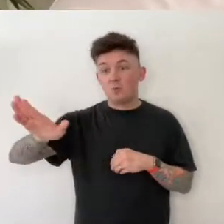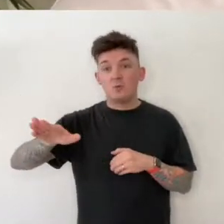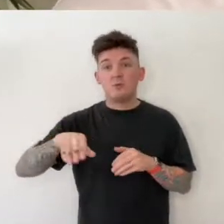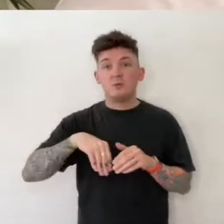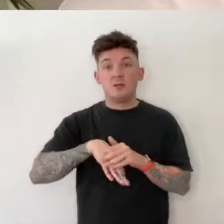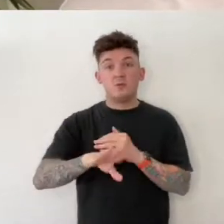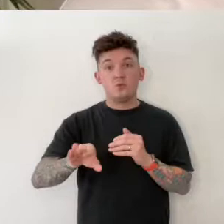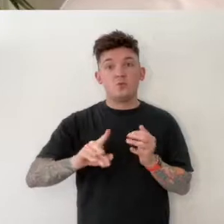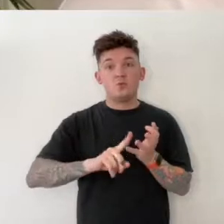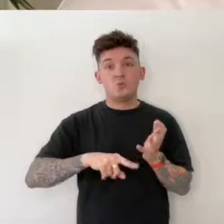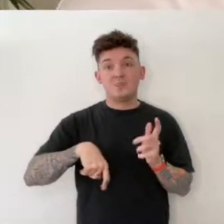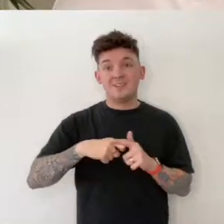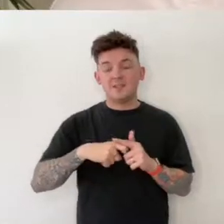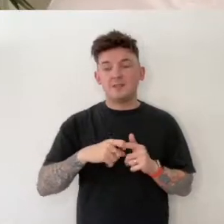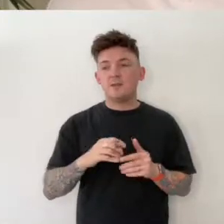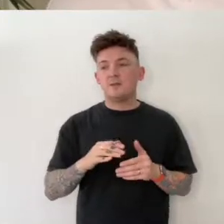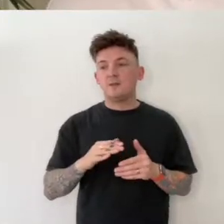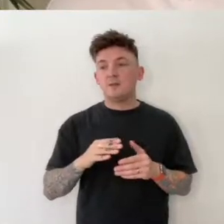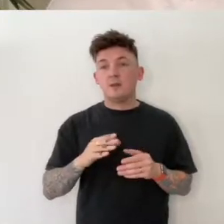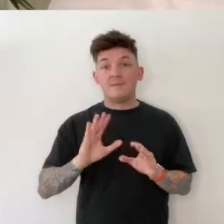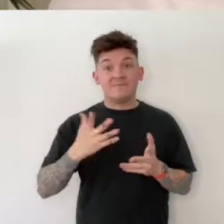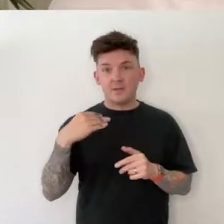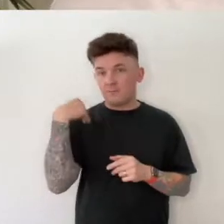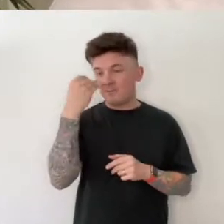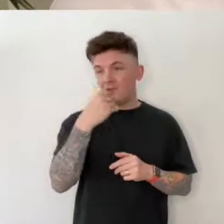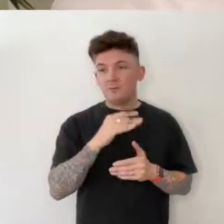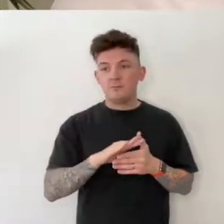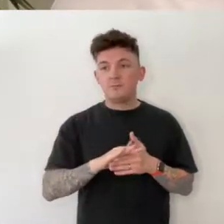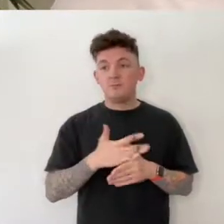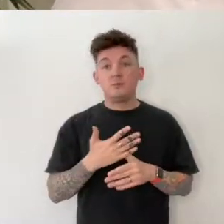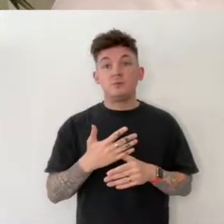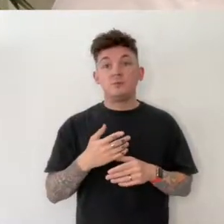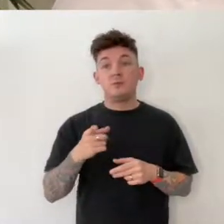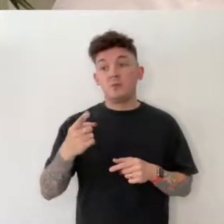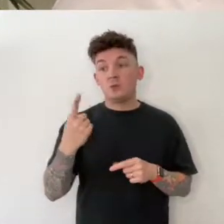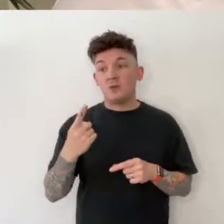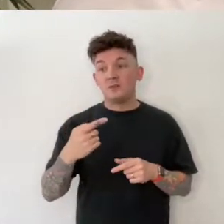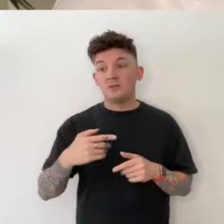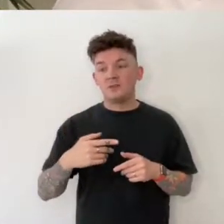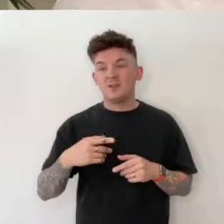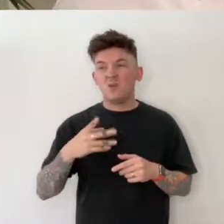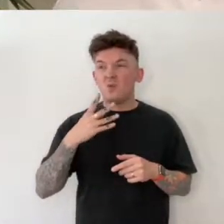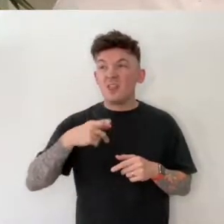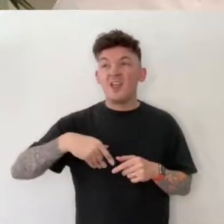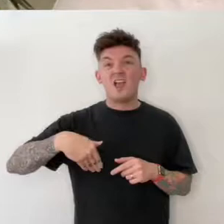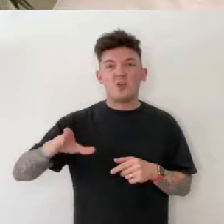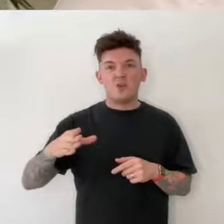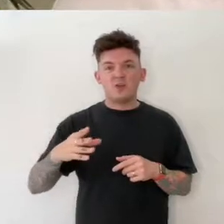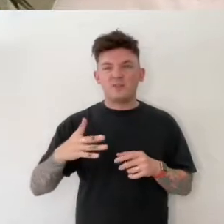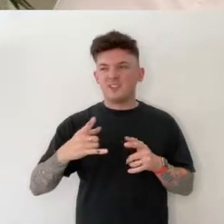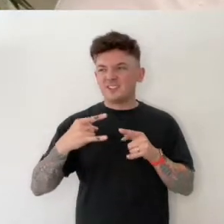UK uh without makeup on and they were subject to their most horrendous hate. they were spat